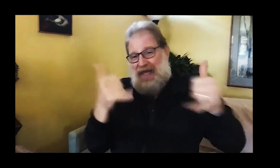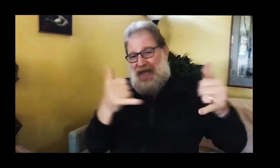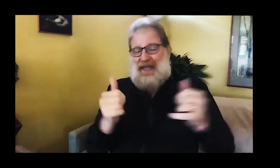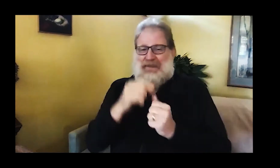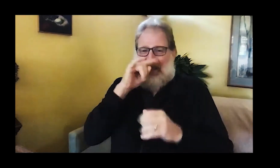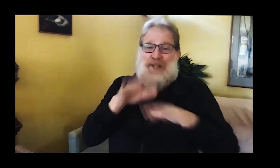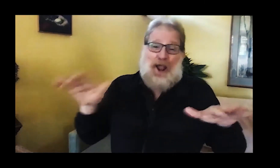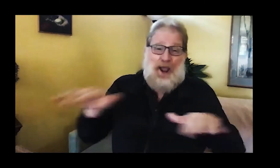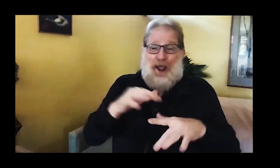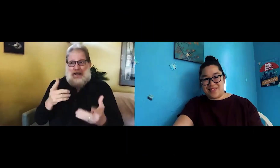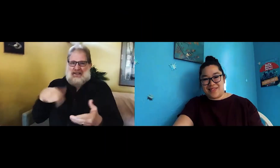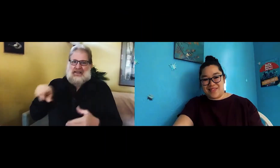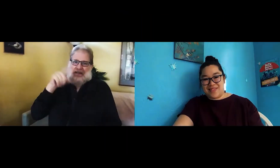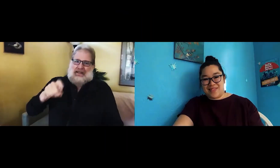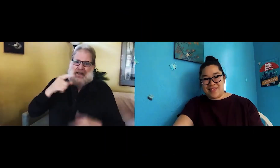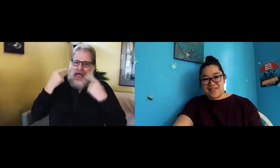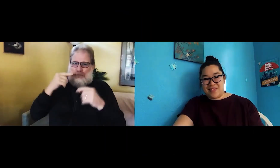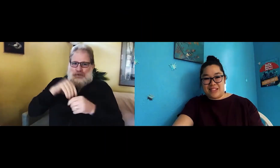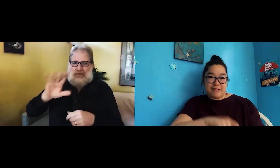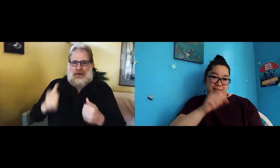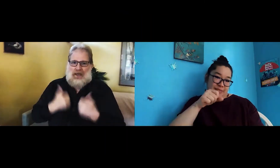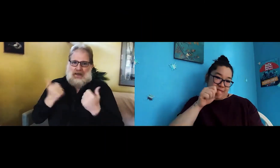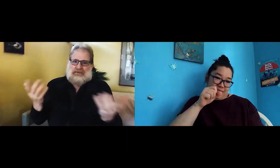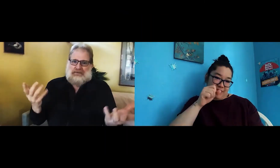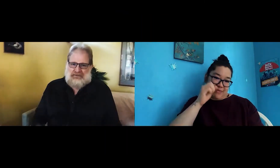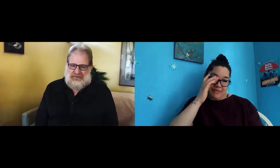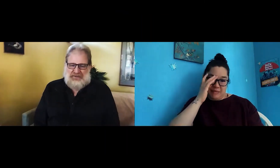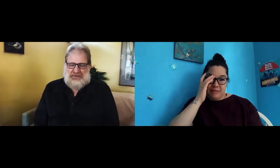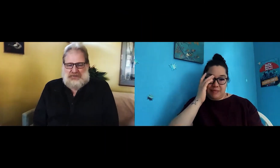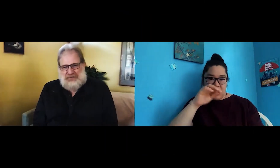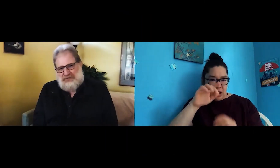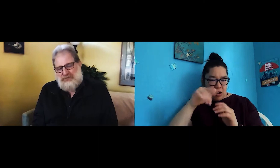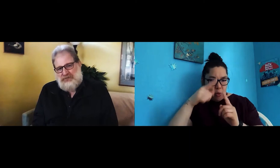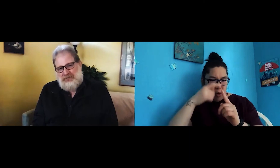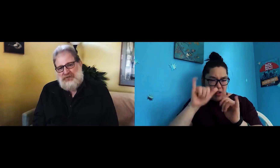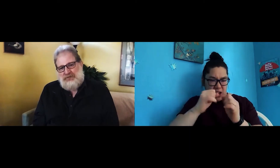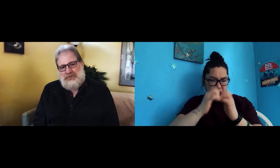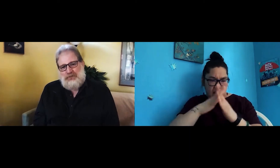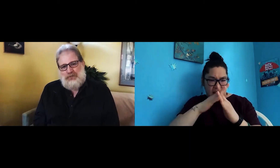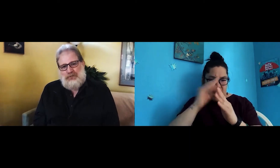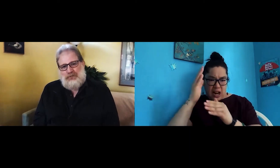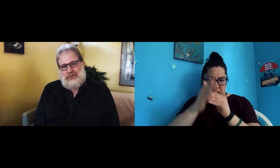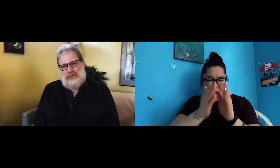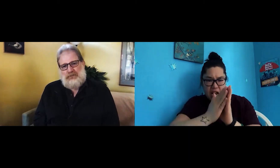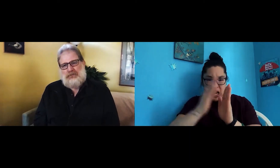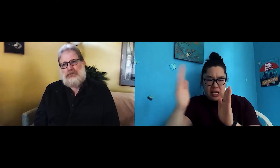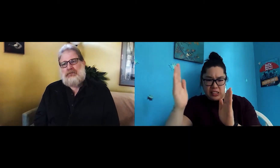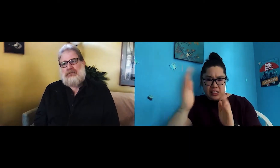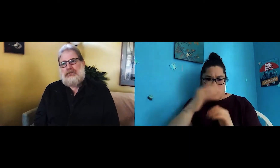we played, the kids had a great time, and they needed to have laughter in their lives. When was it founded and how long did it last?